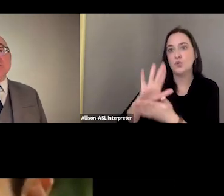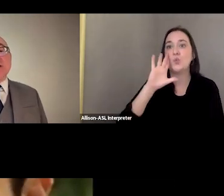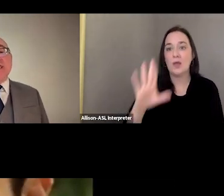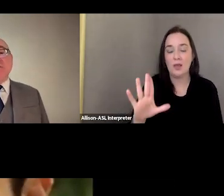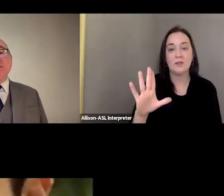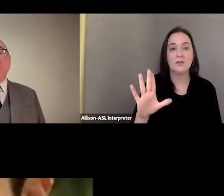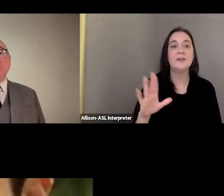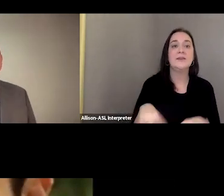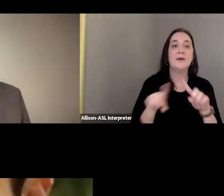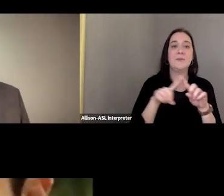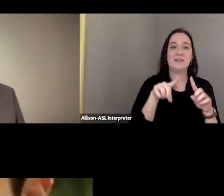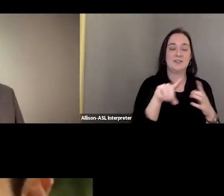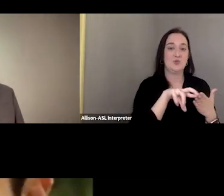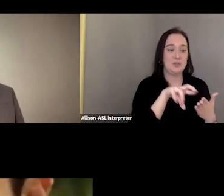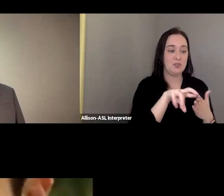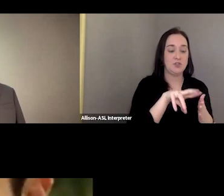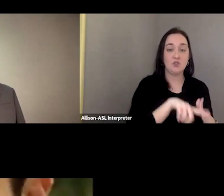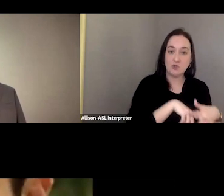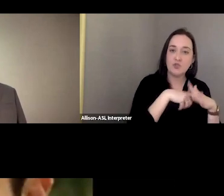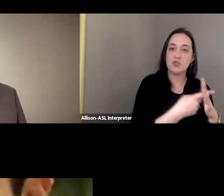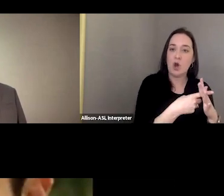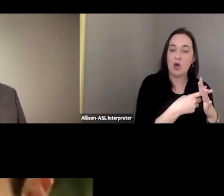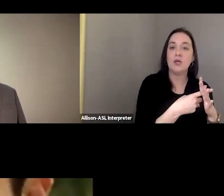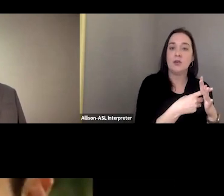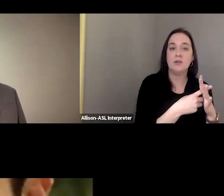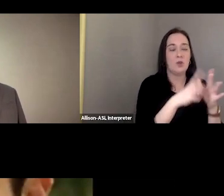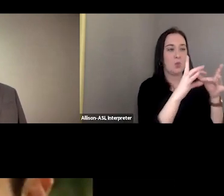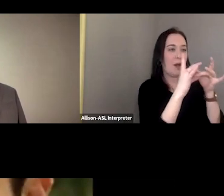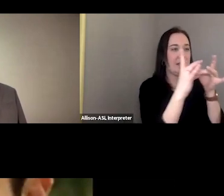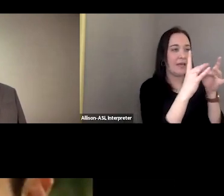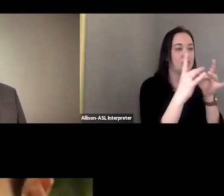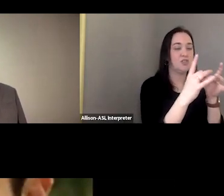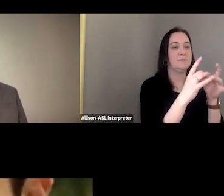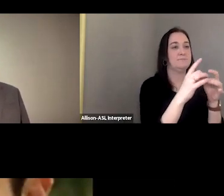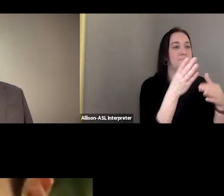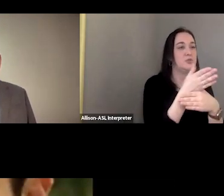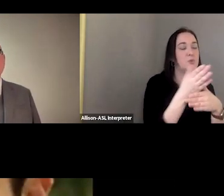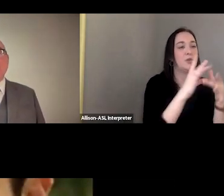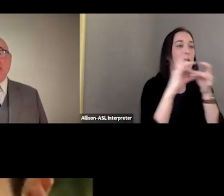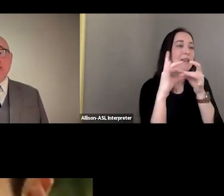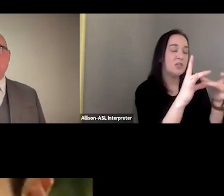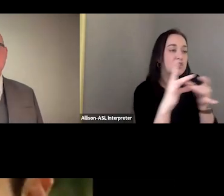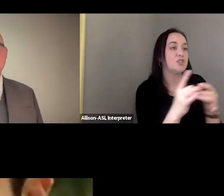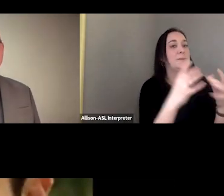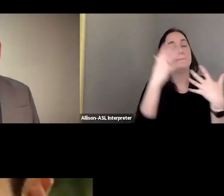which again from this project where he was looking at the relationship between sports betting and adverse mental health and well-being outcomes.